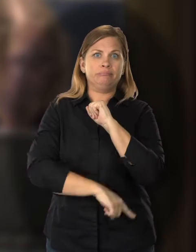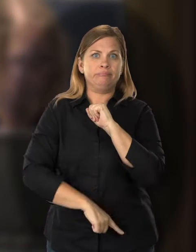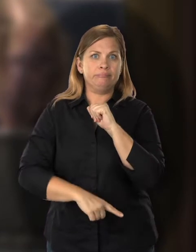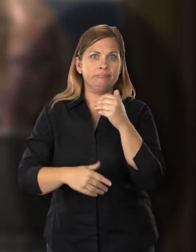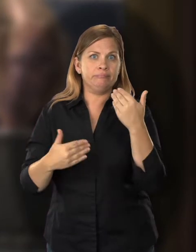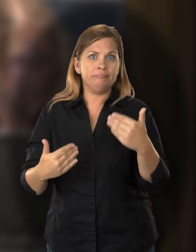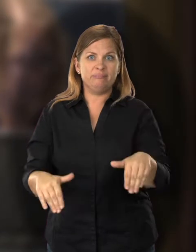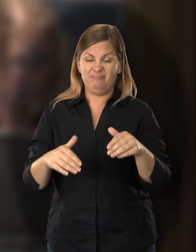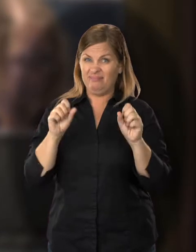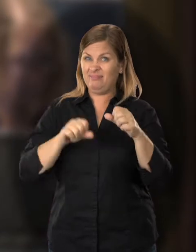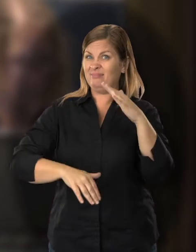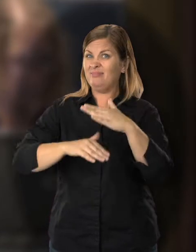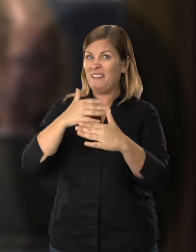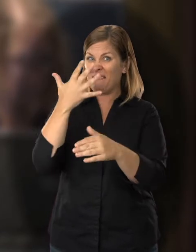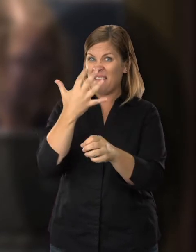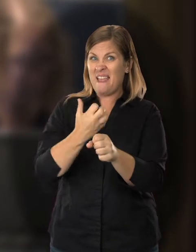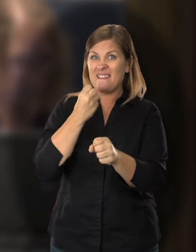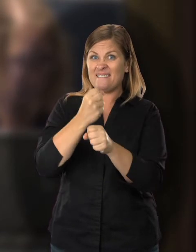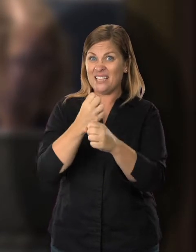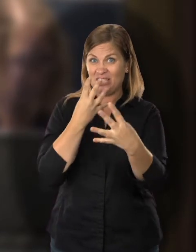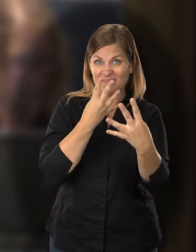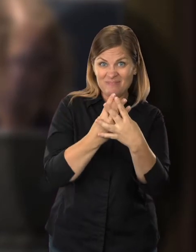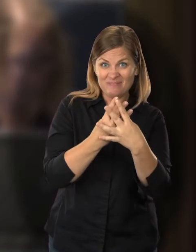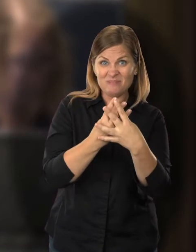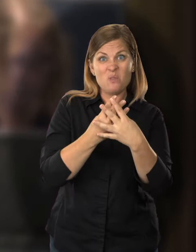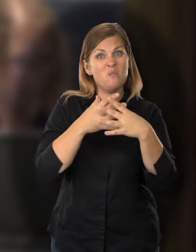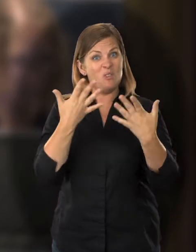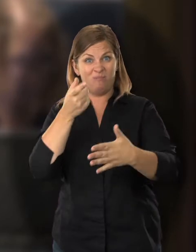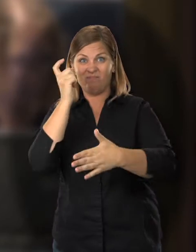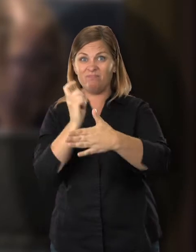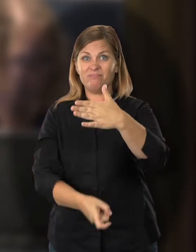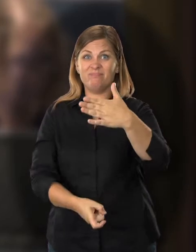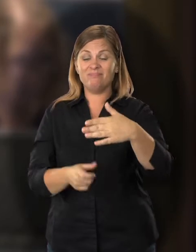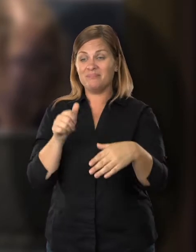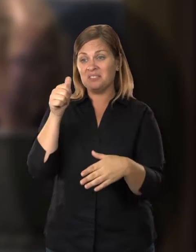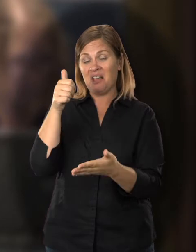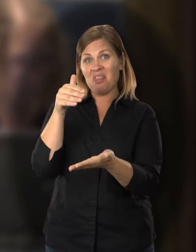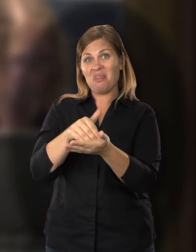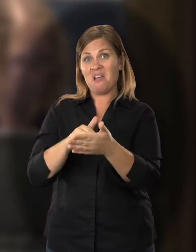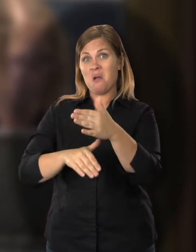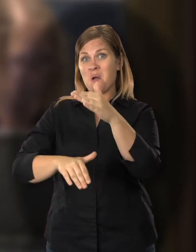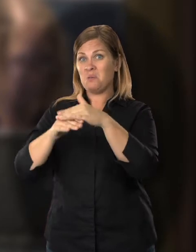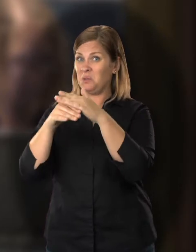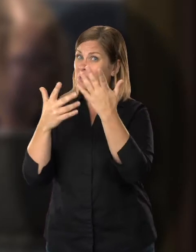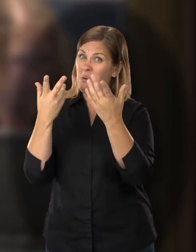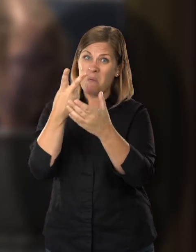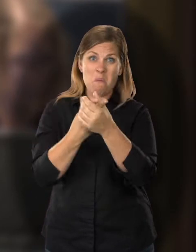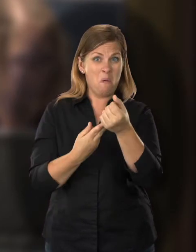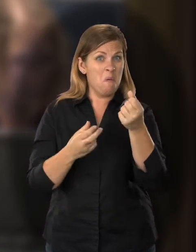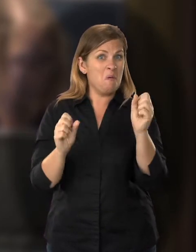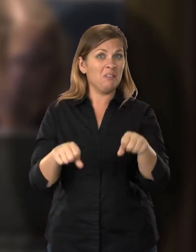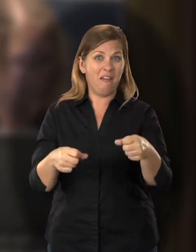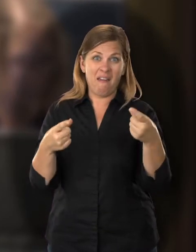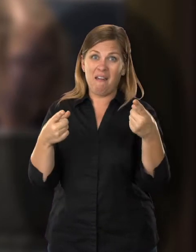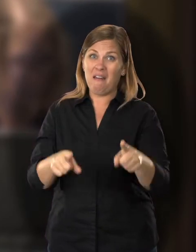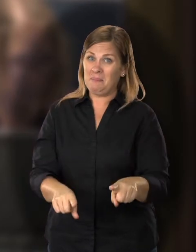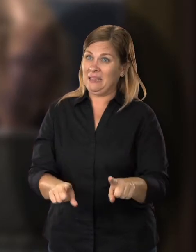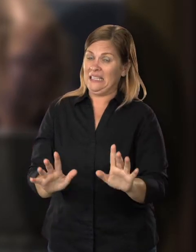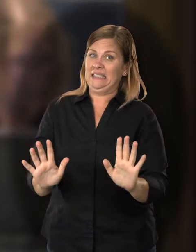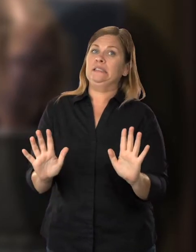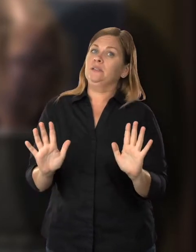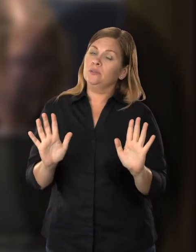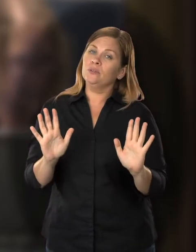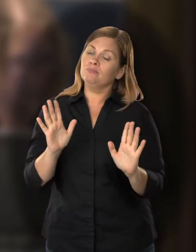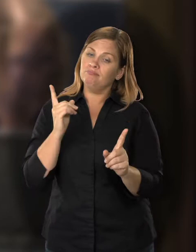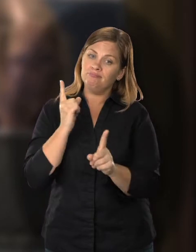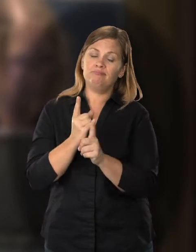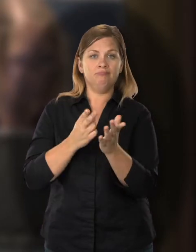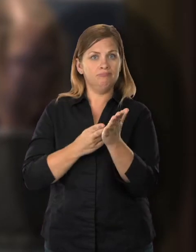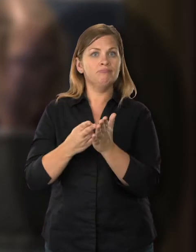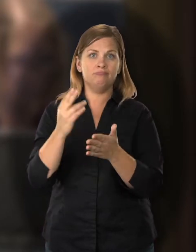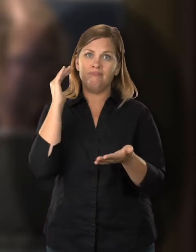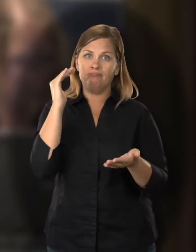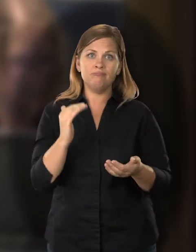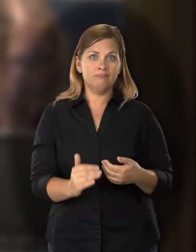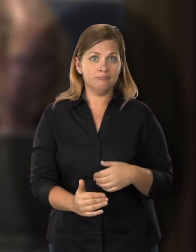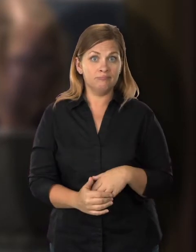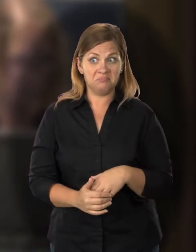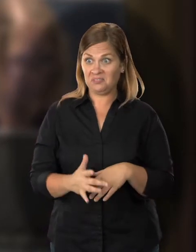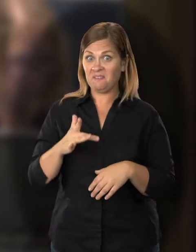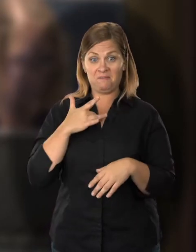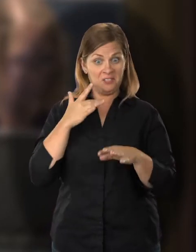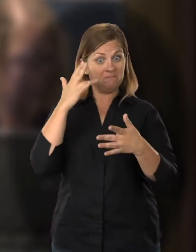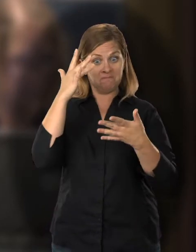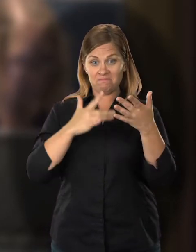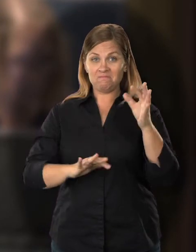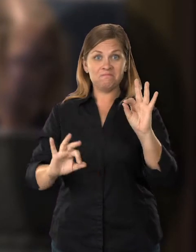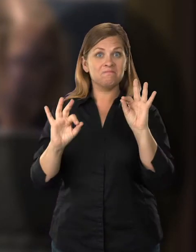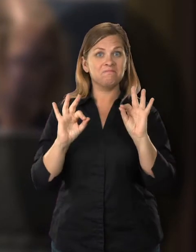or a fine of not more than $10,000, or both.